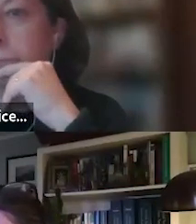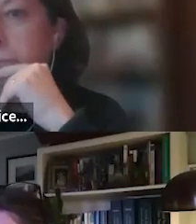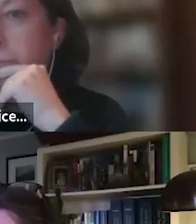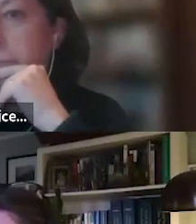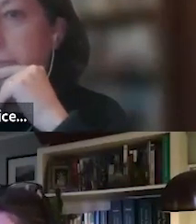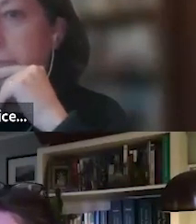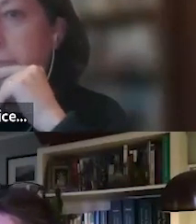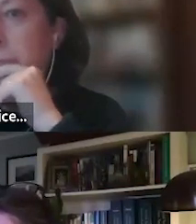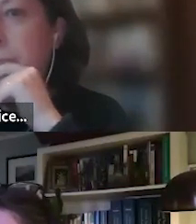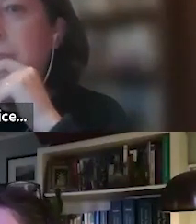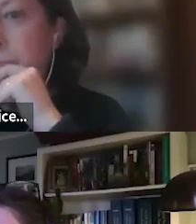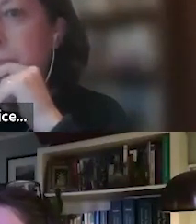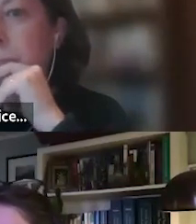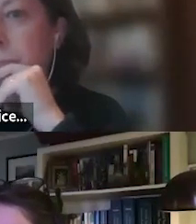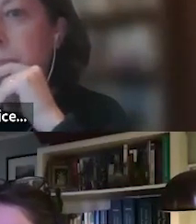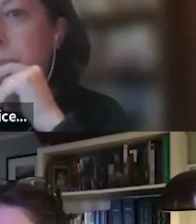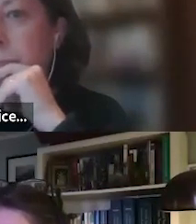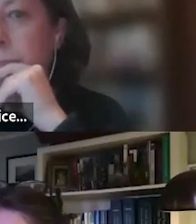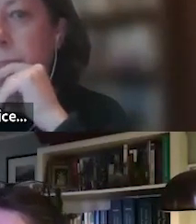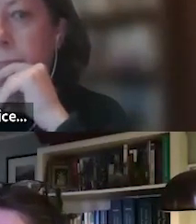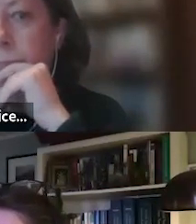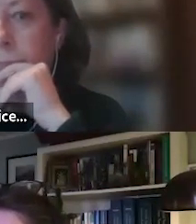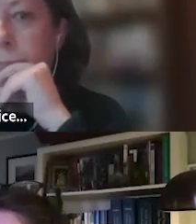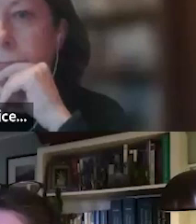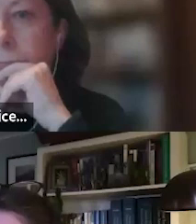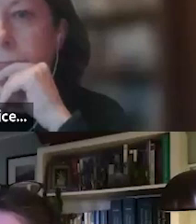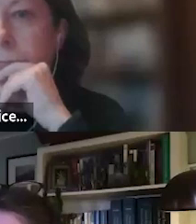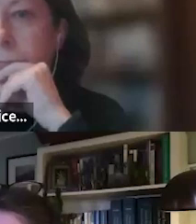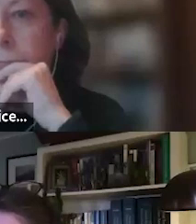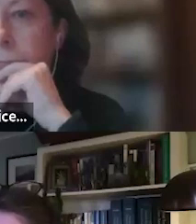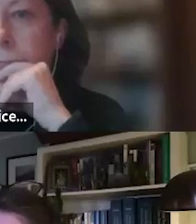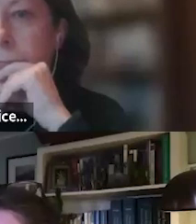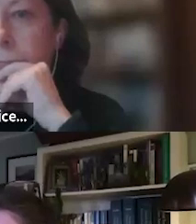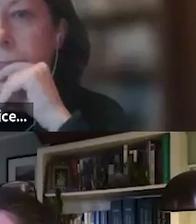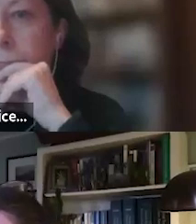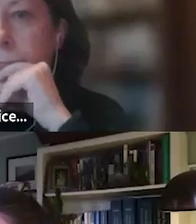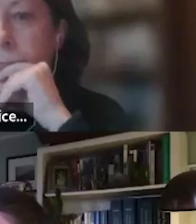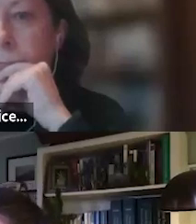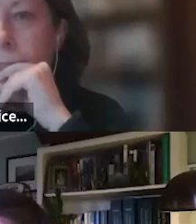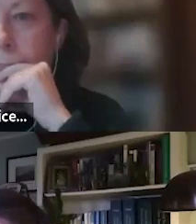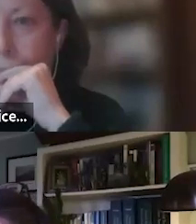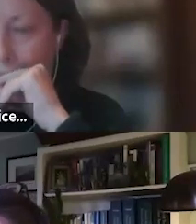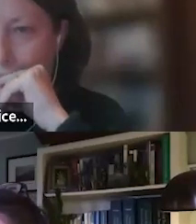or that of another, like a spouse, that we've talked a lot about today. So I think that's really great to see it in practice,